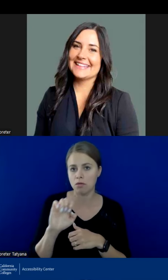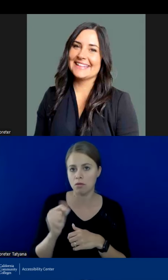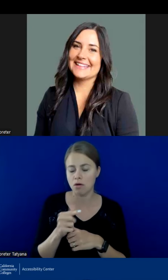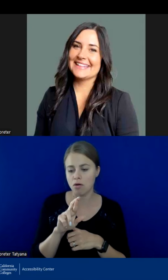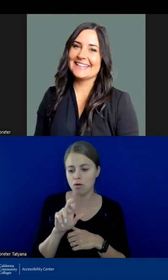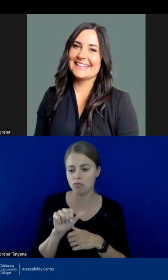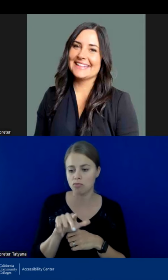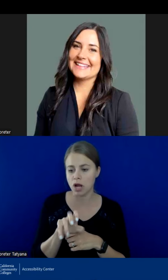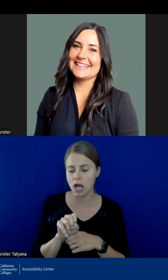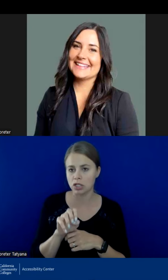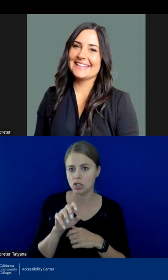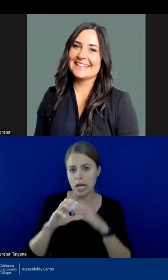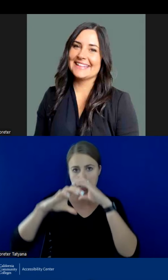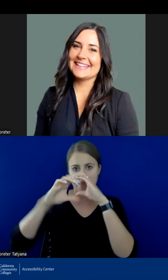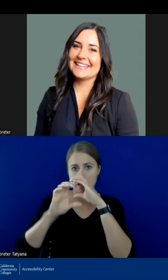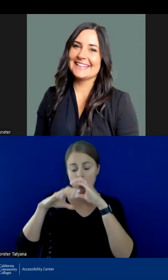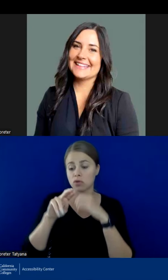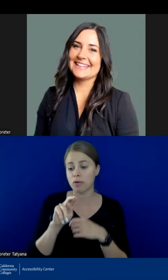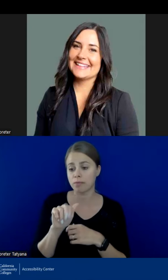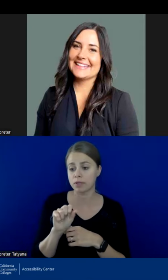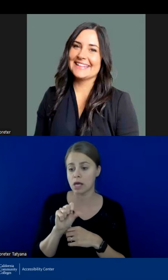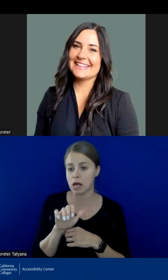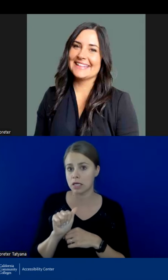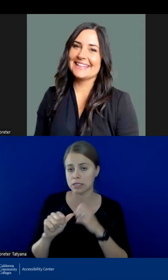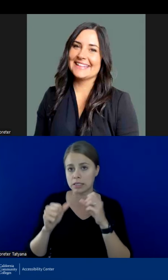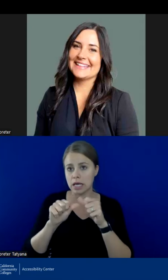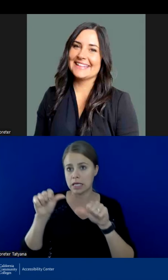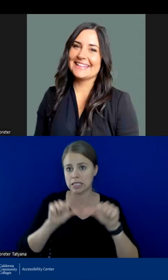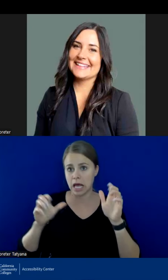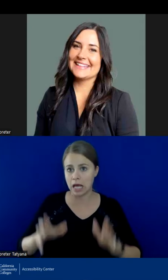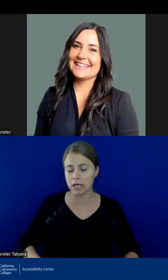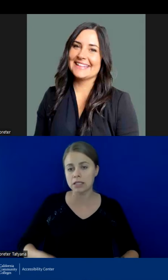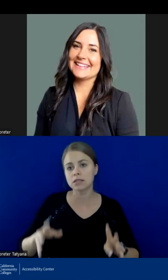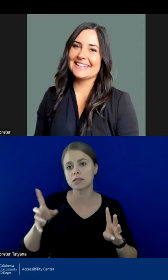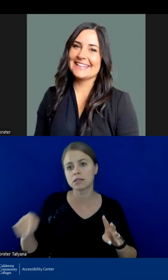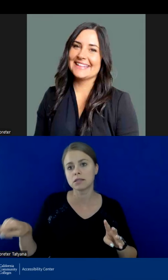And NASA scientists they came up with this description and they called it short.